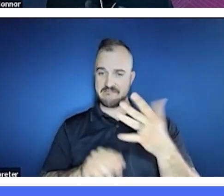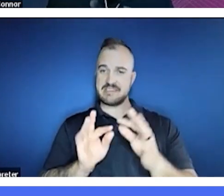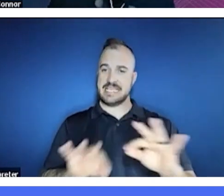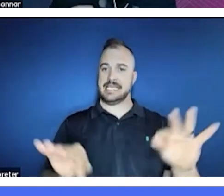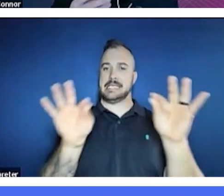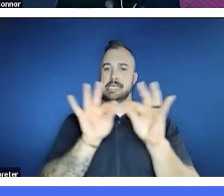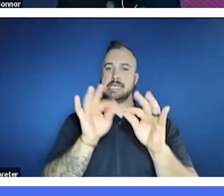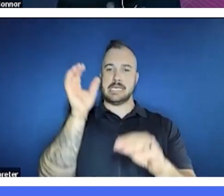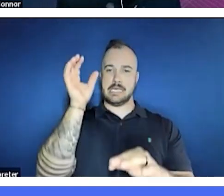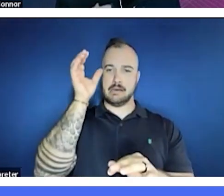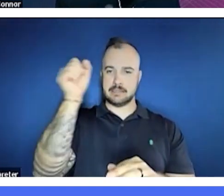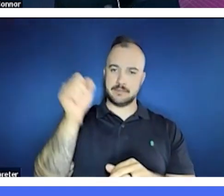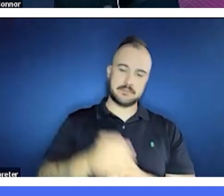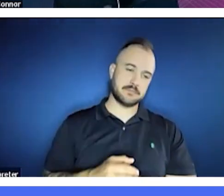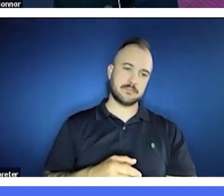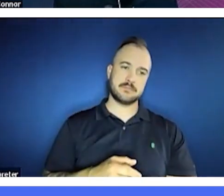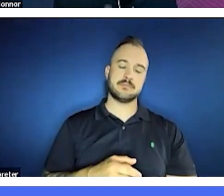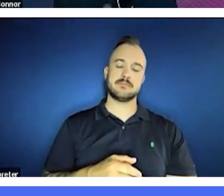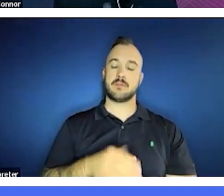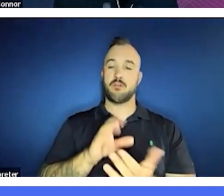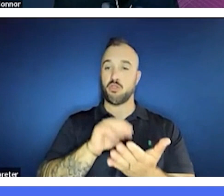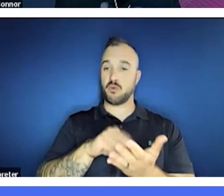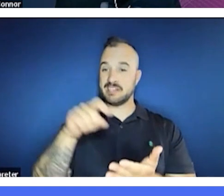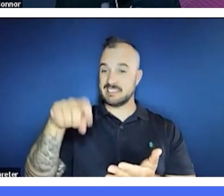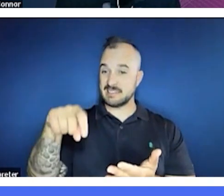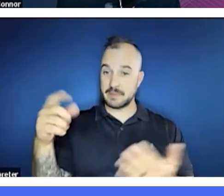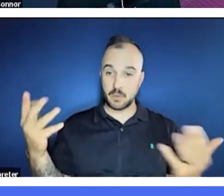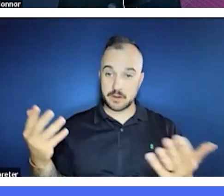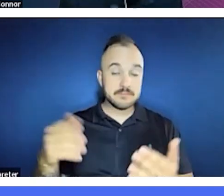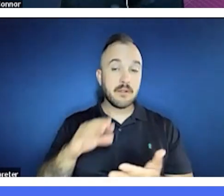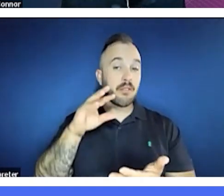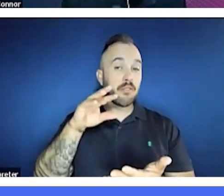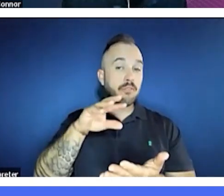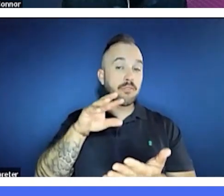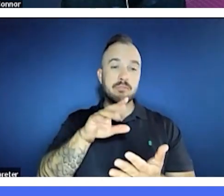So learning needs to be immersive and interactive. And we've got a picture on the screen here